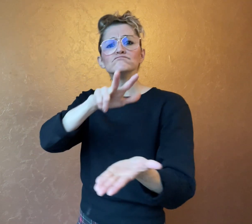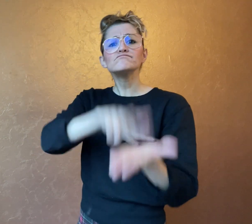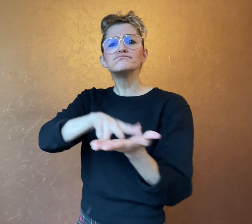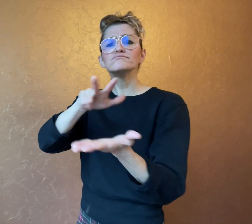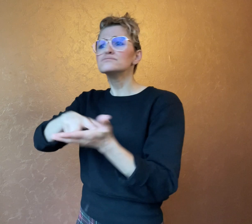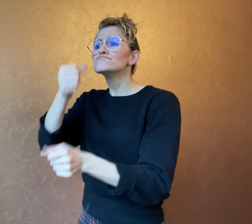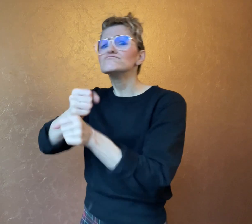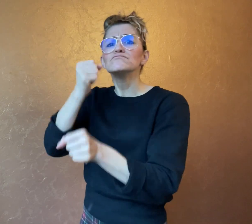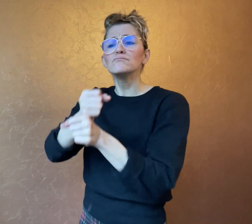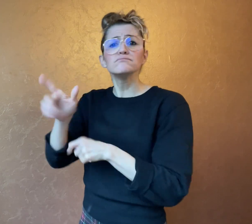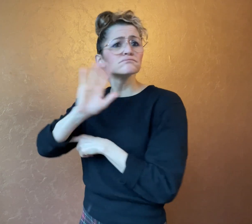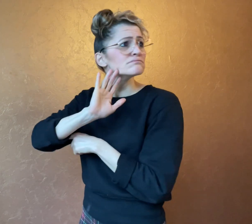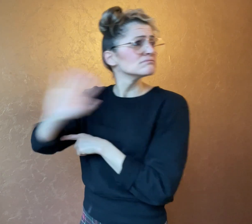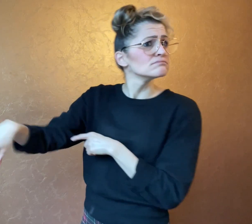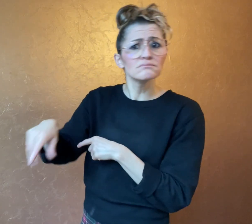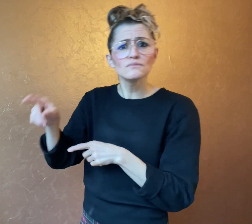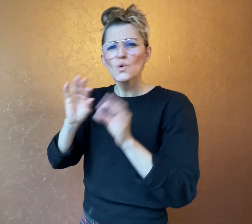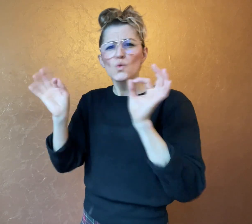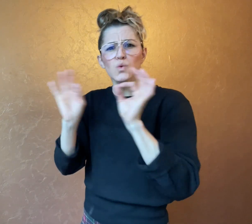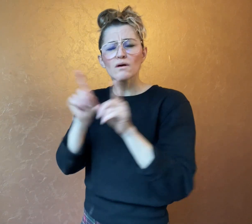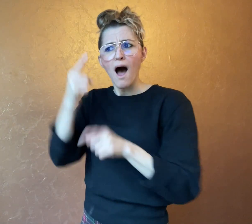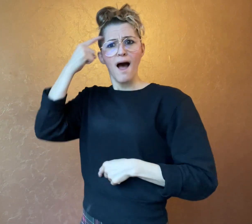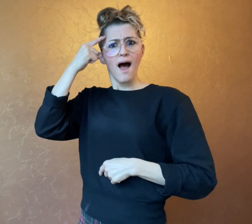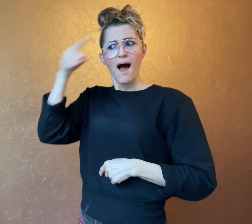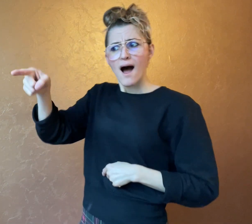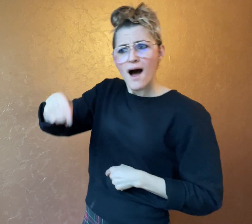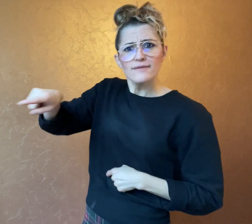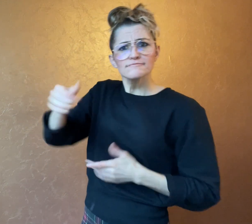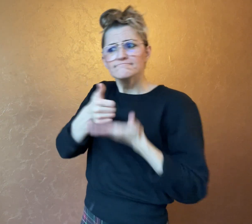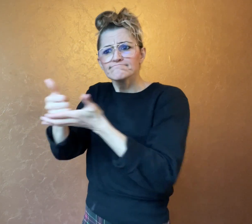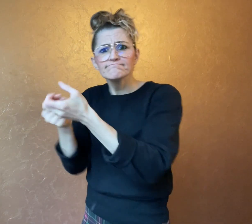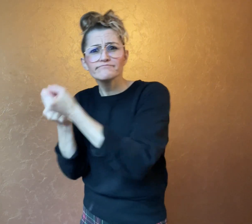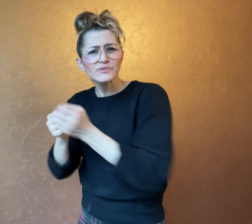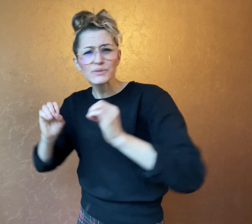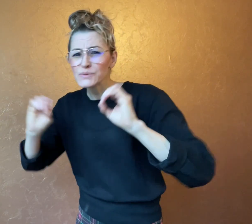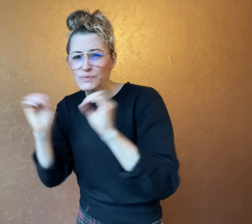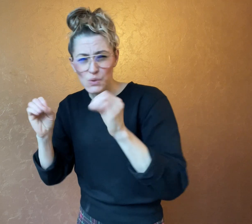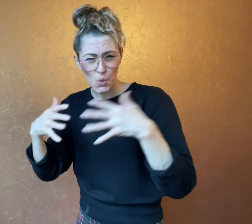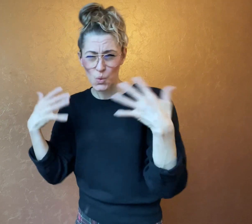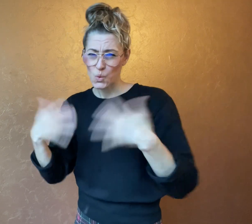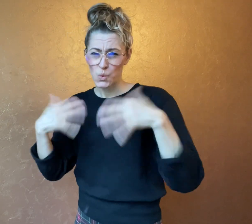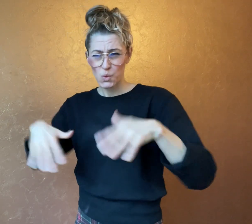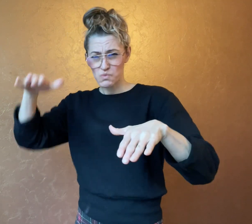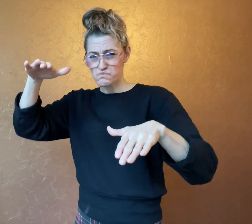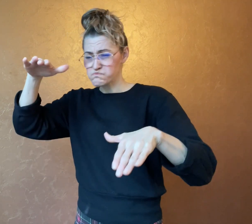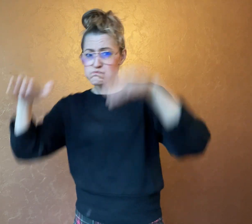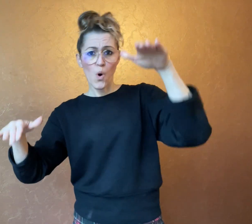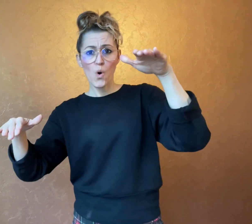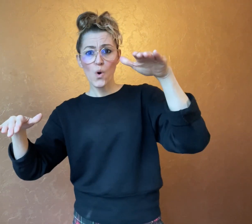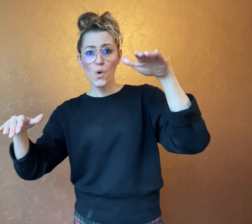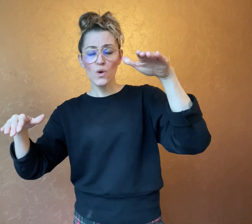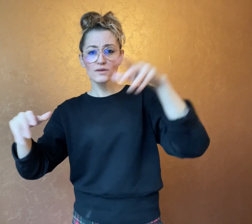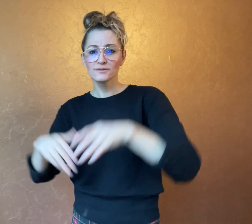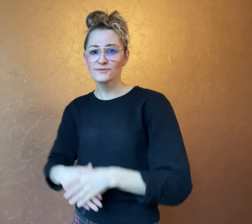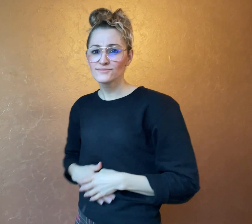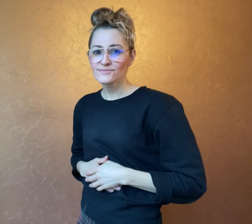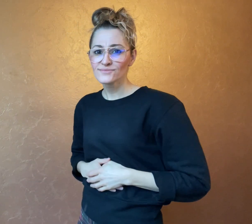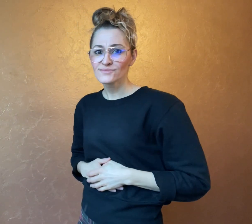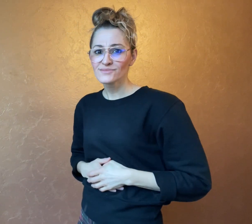employment and under-representation in decision-making.”